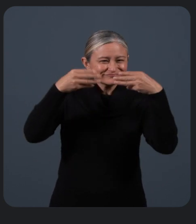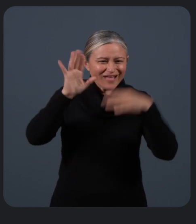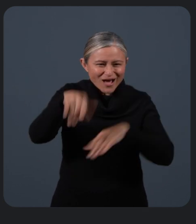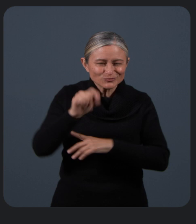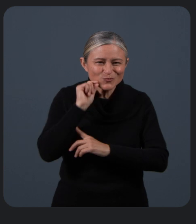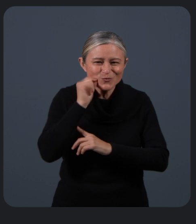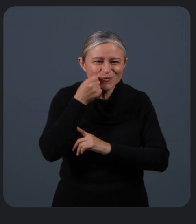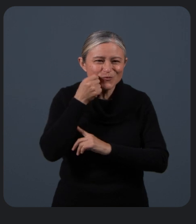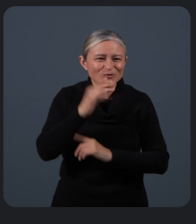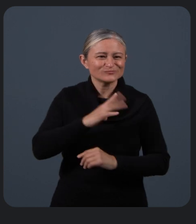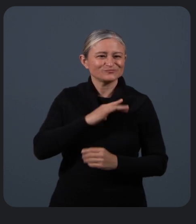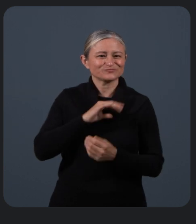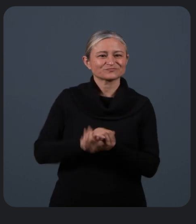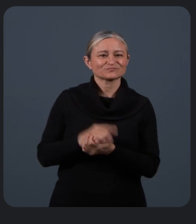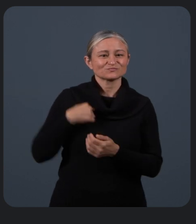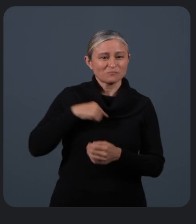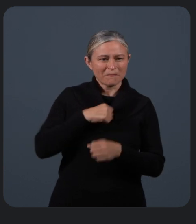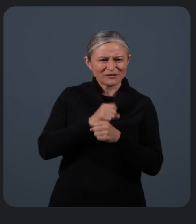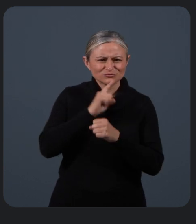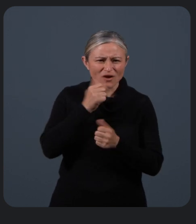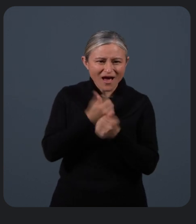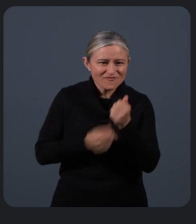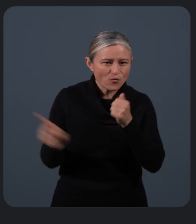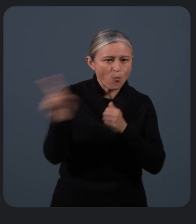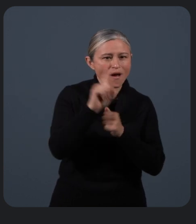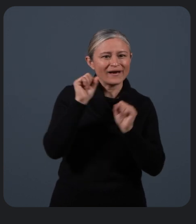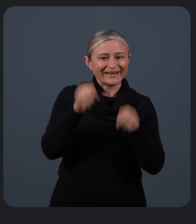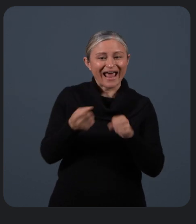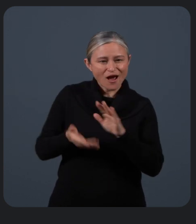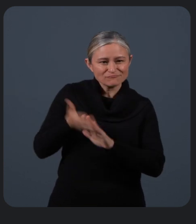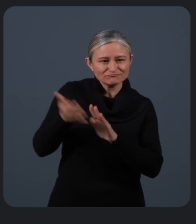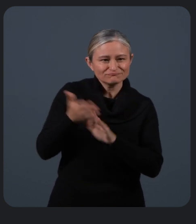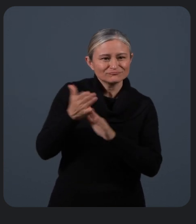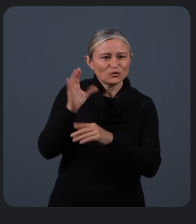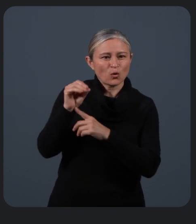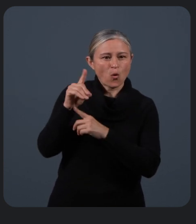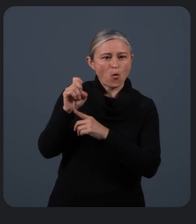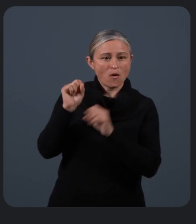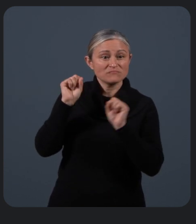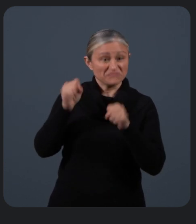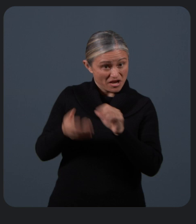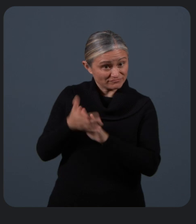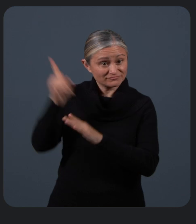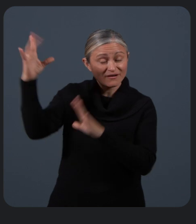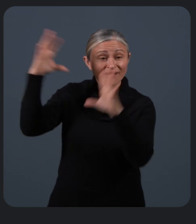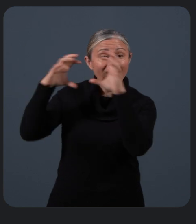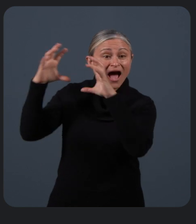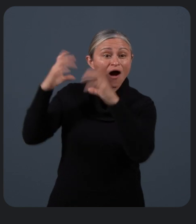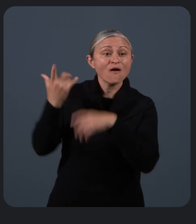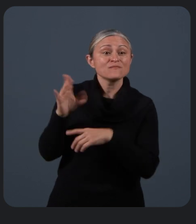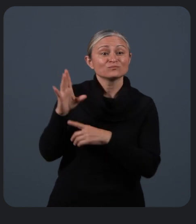And we've made sure that, anywhere you can execute code, you can execute ML, whether it's in the cloud, browsers,